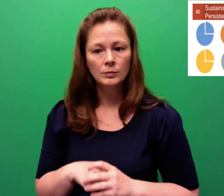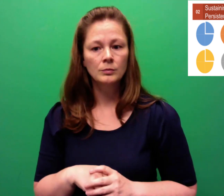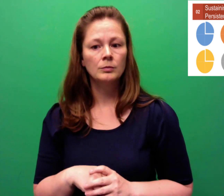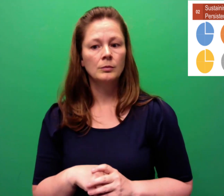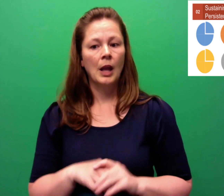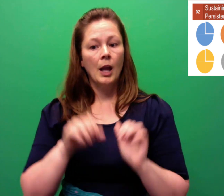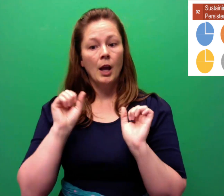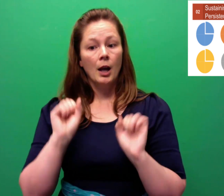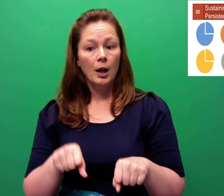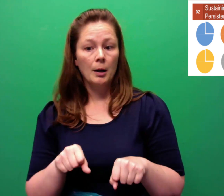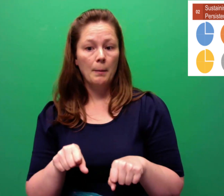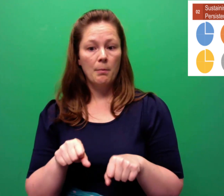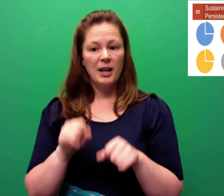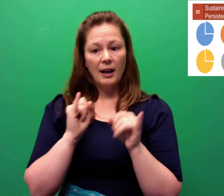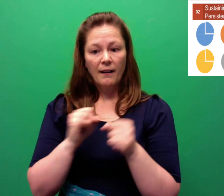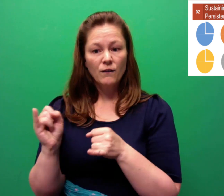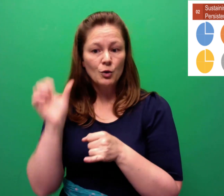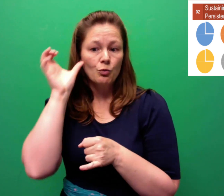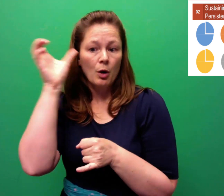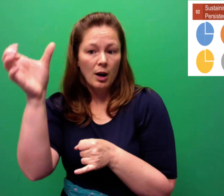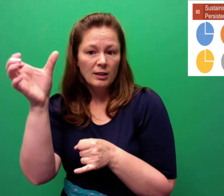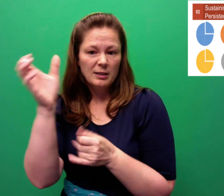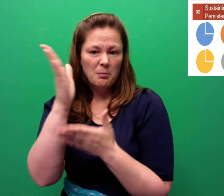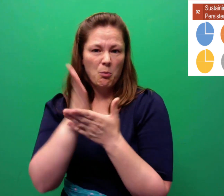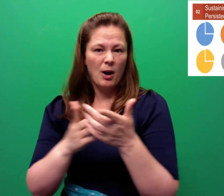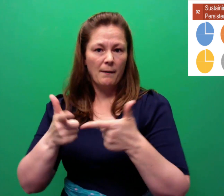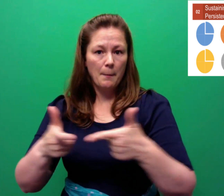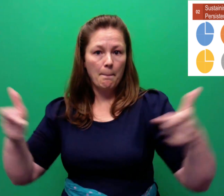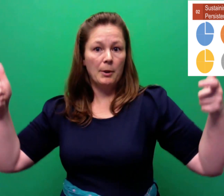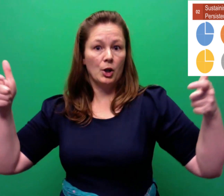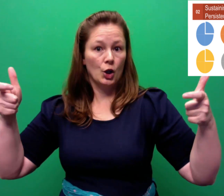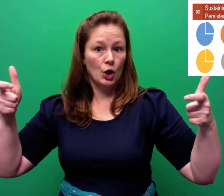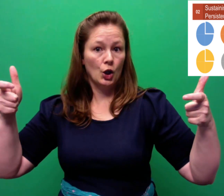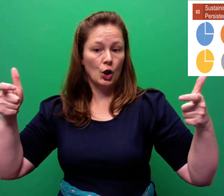reading of a particular text or an individual concept that is part of a